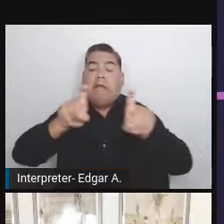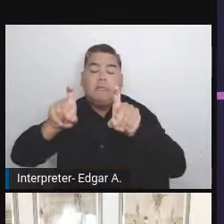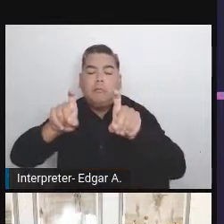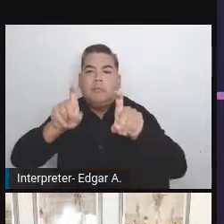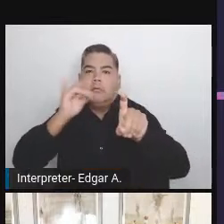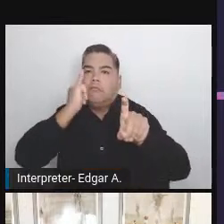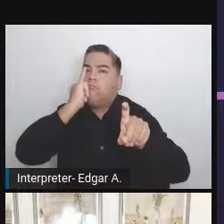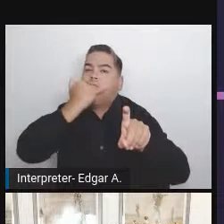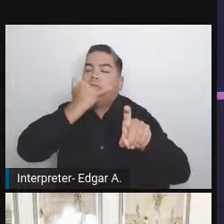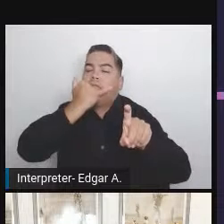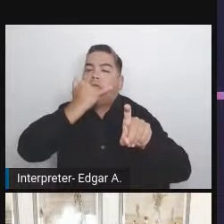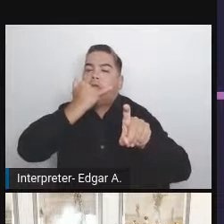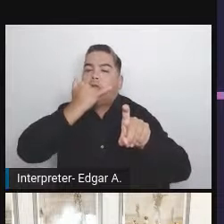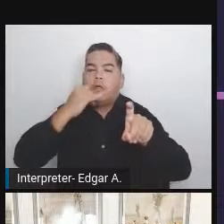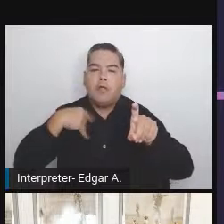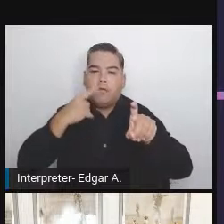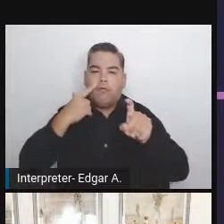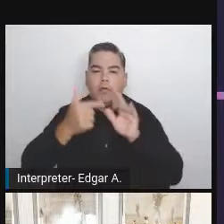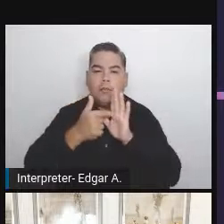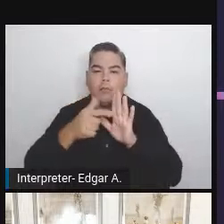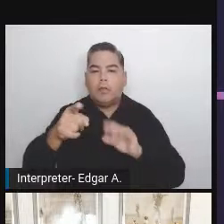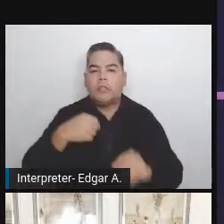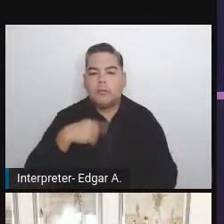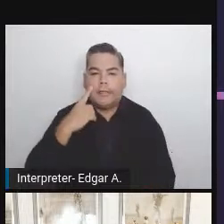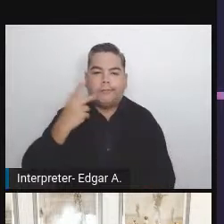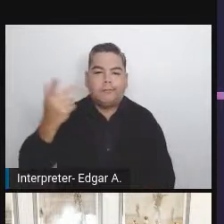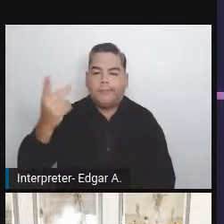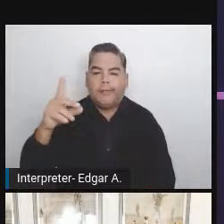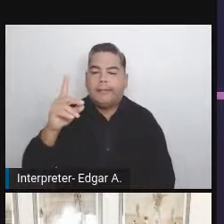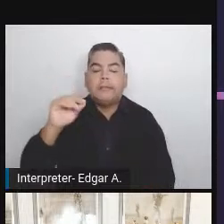of how an air return . If